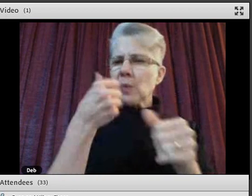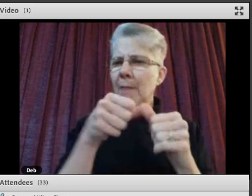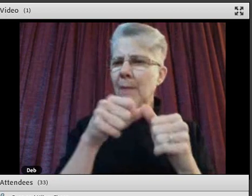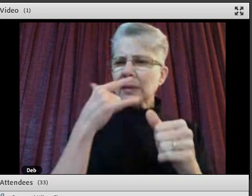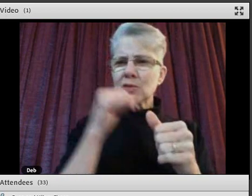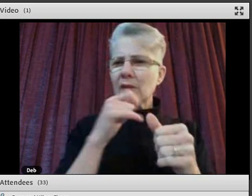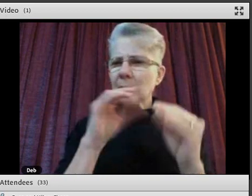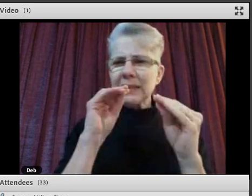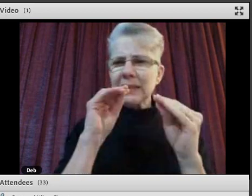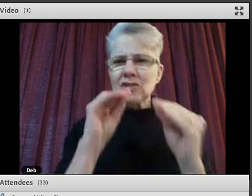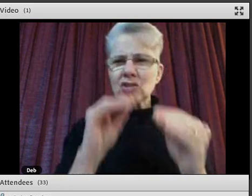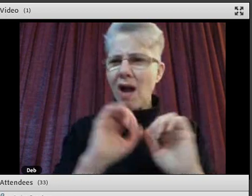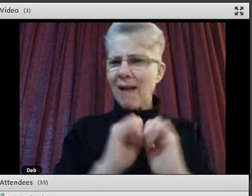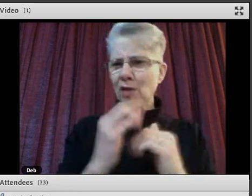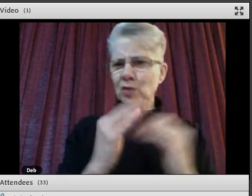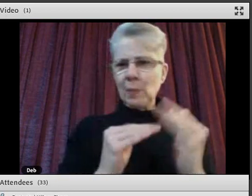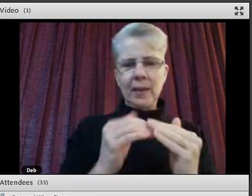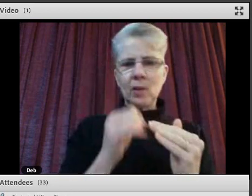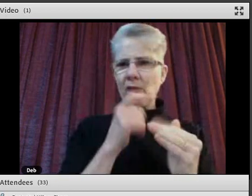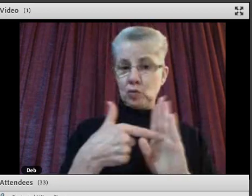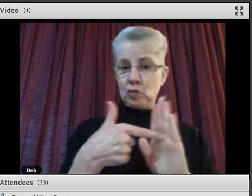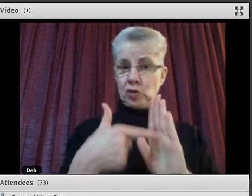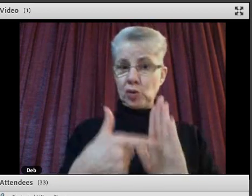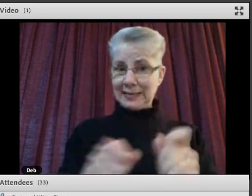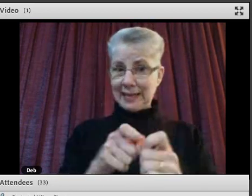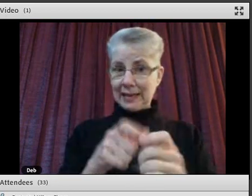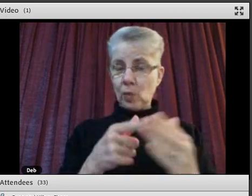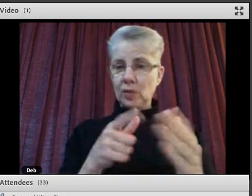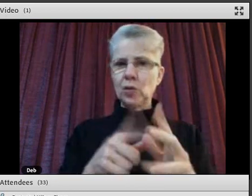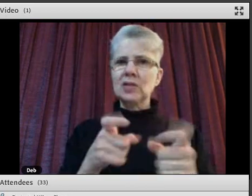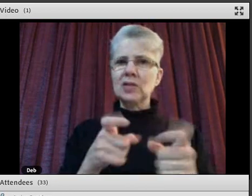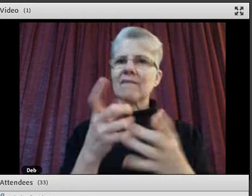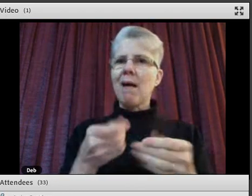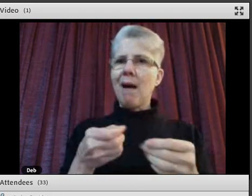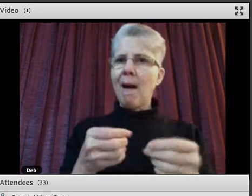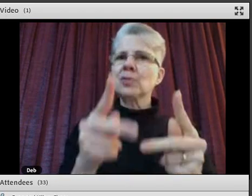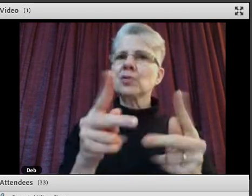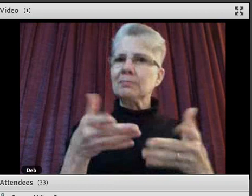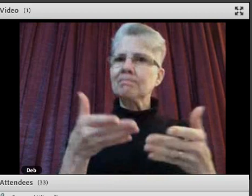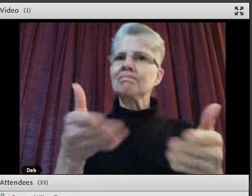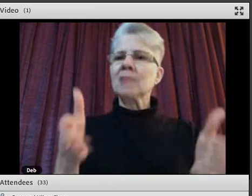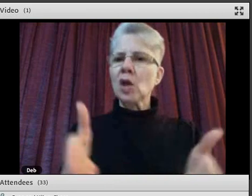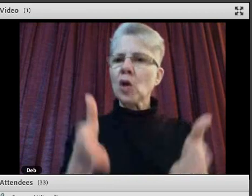We don't need to show them exactly what to do. We just need to give them opportunities and encouragement. And we need to create an environment